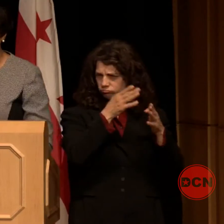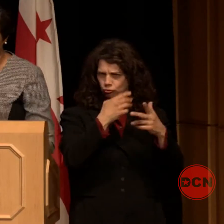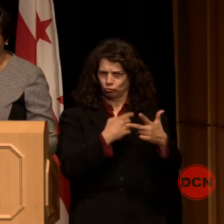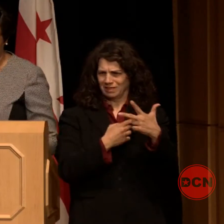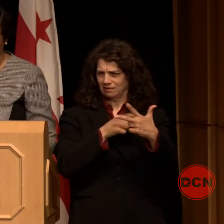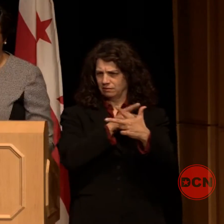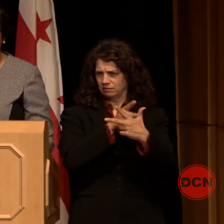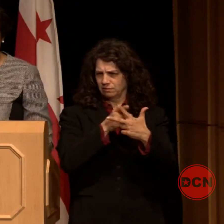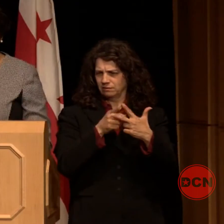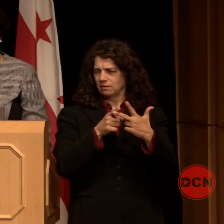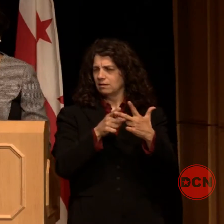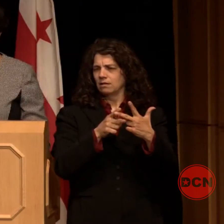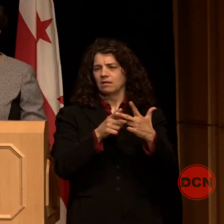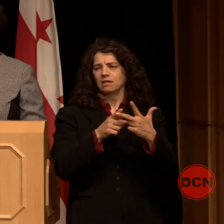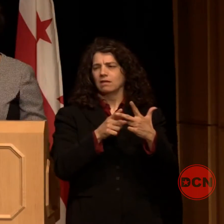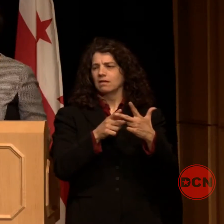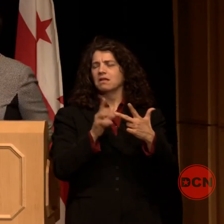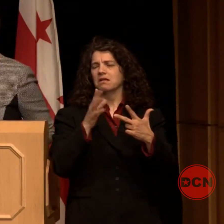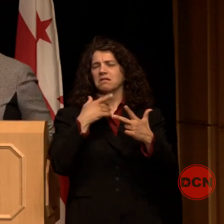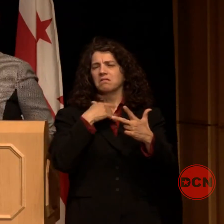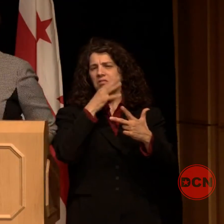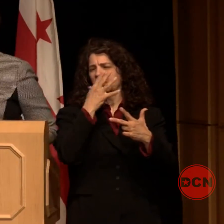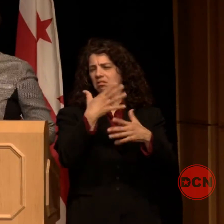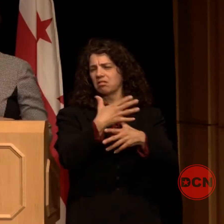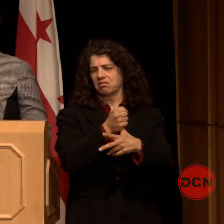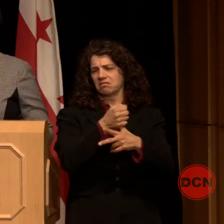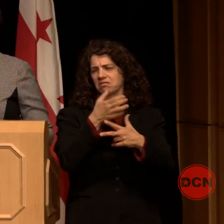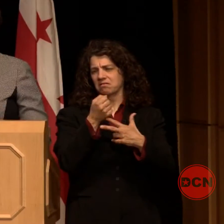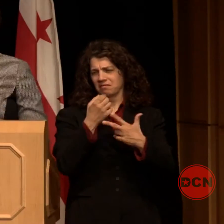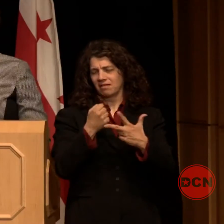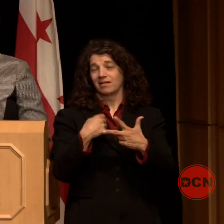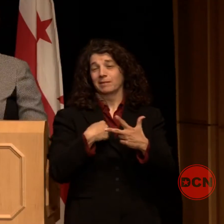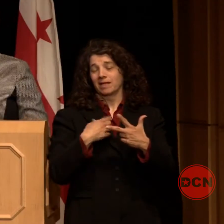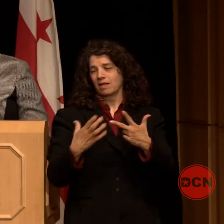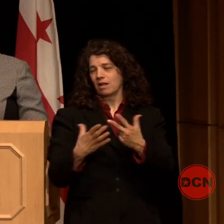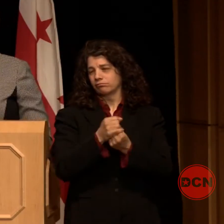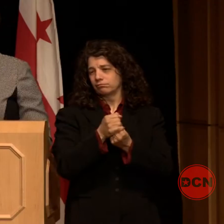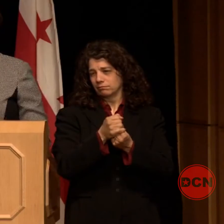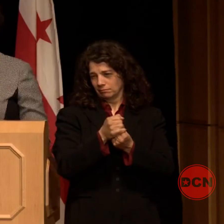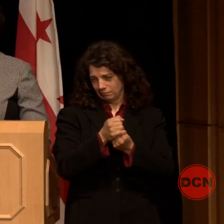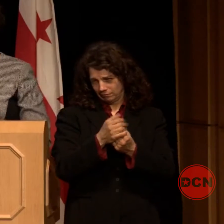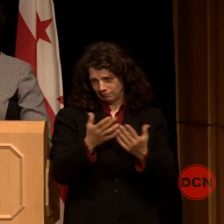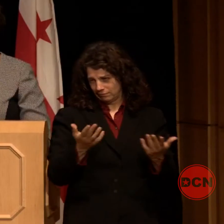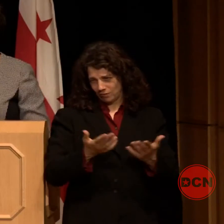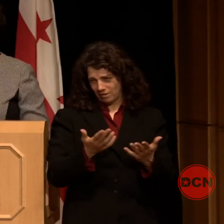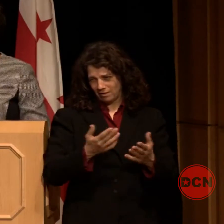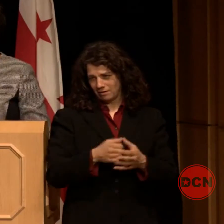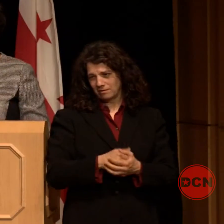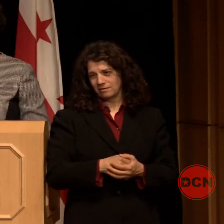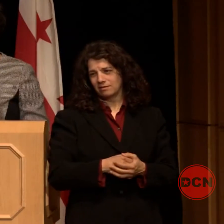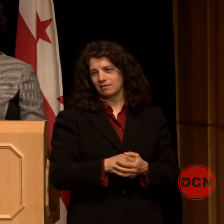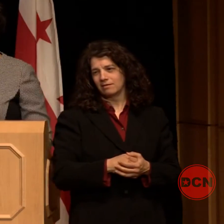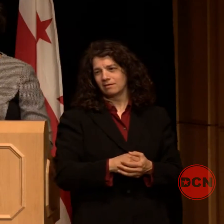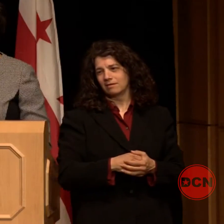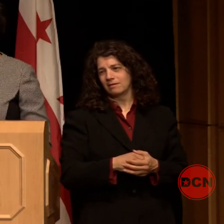OF THOSE THREE JOBS INTO ONE JOB, AND THAT IS TO GET DEALS DONE THAT ARE IN THE BEST INTEREST OF THE TAXPAYERS AND